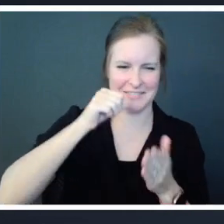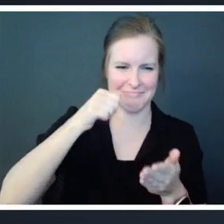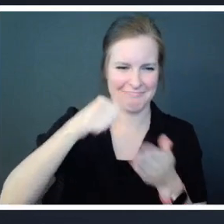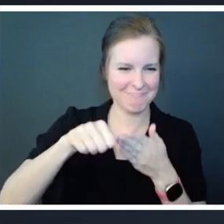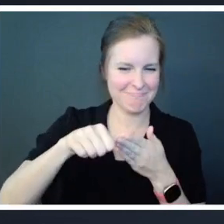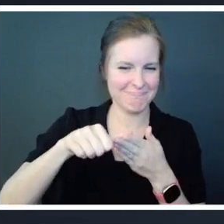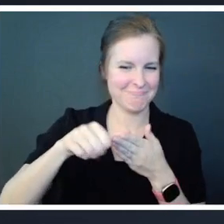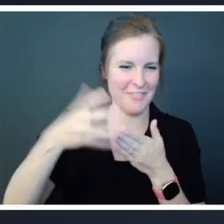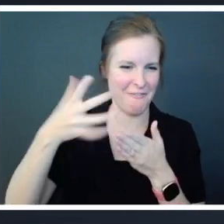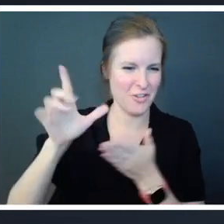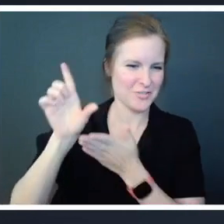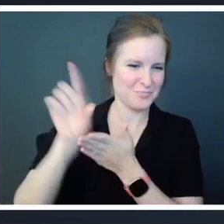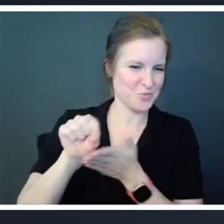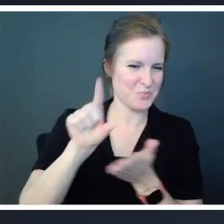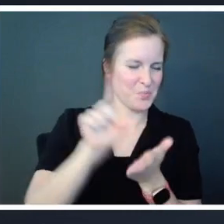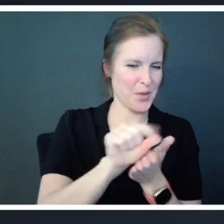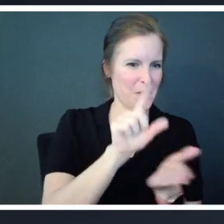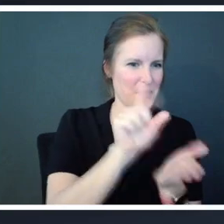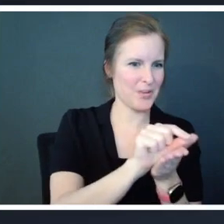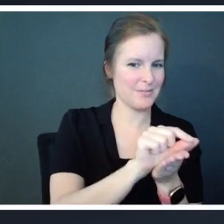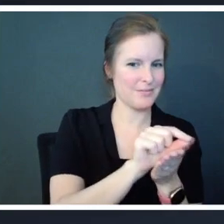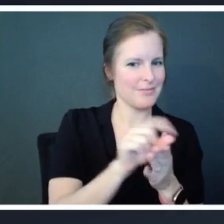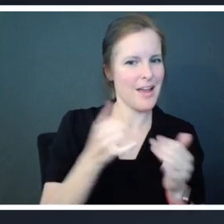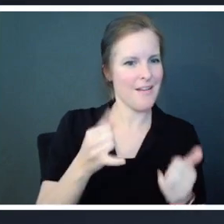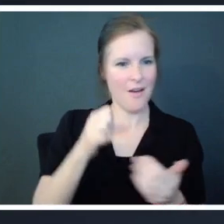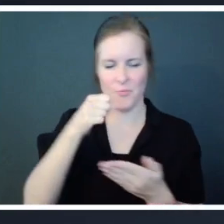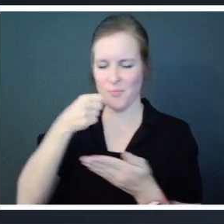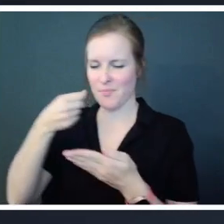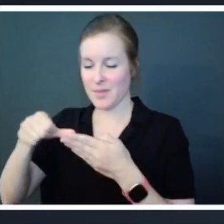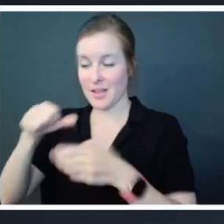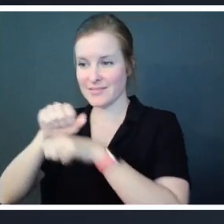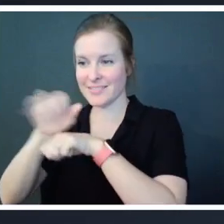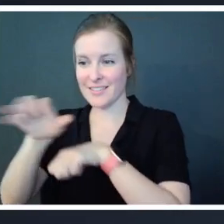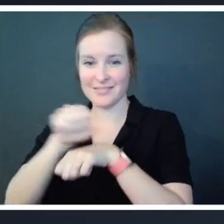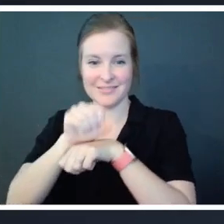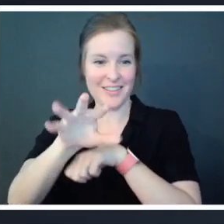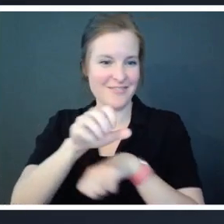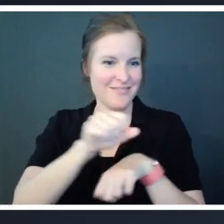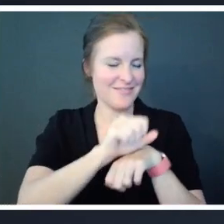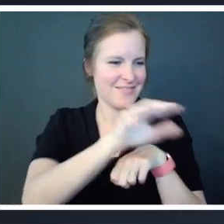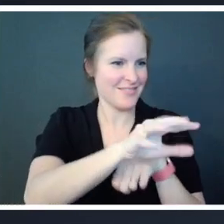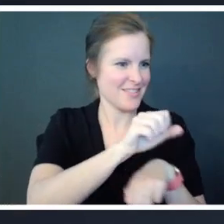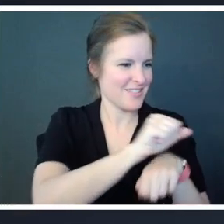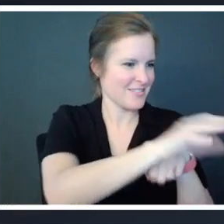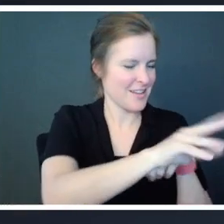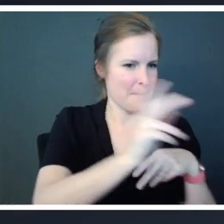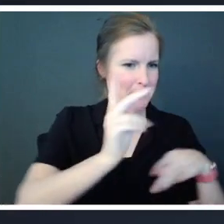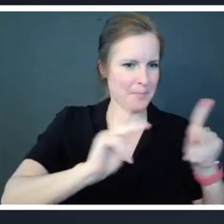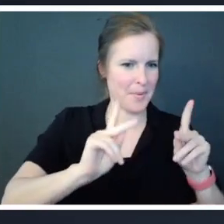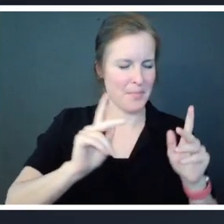the world being seen by untold numbers of people as they move through the postal system. So,